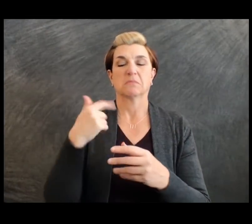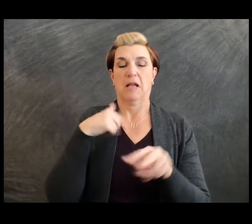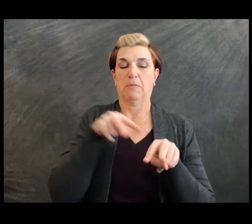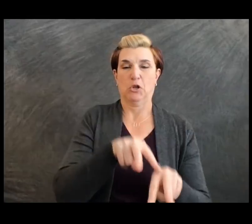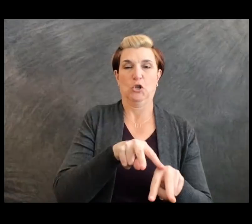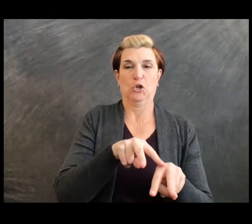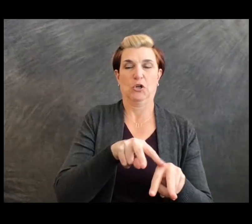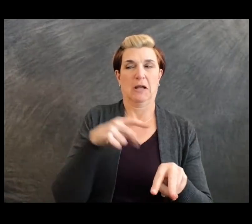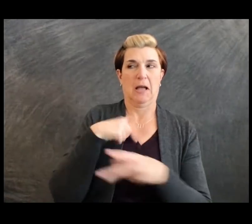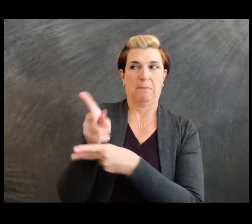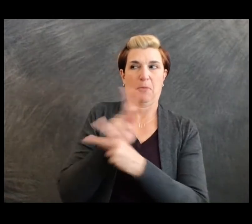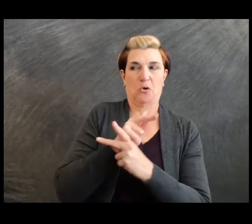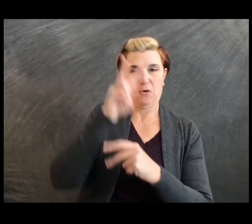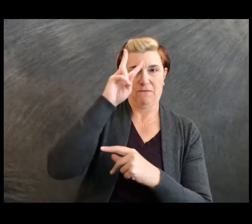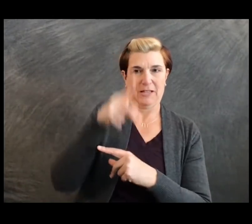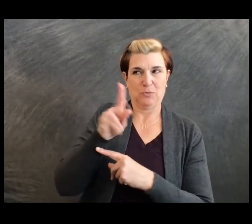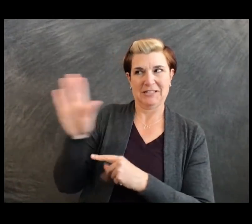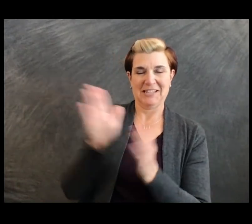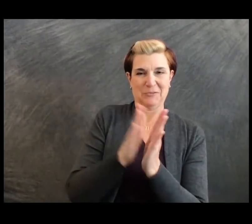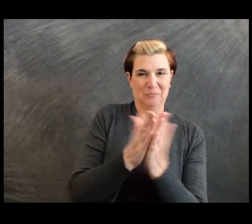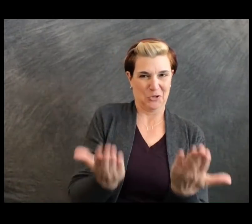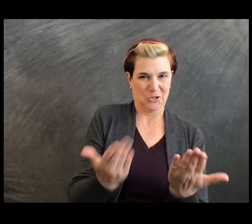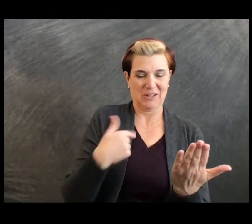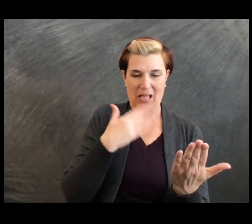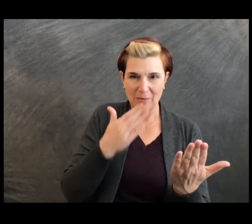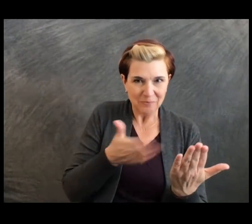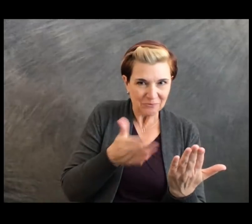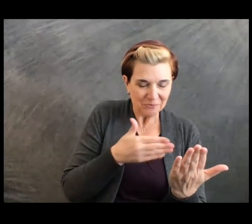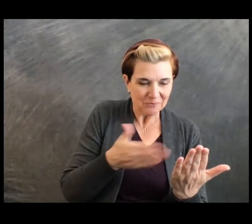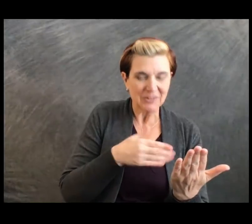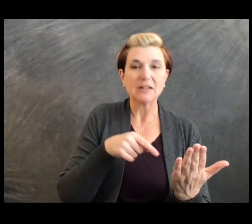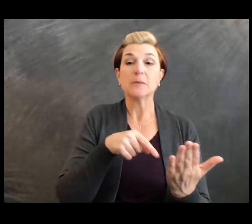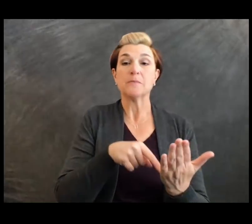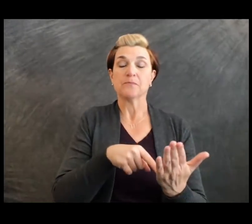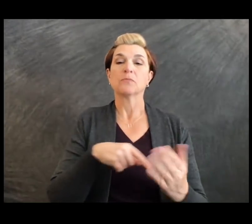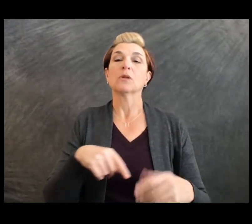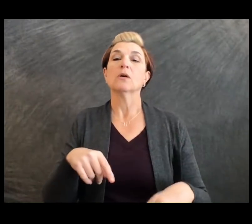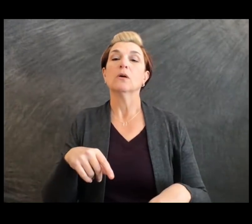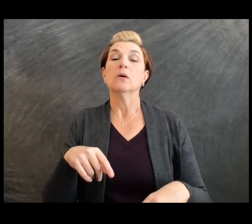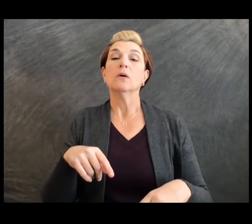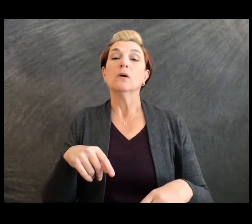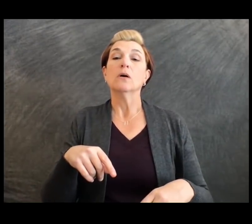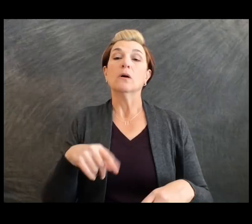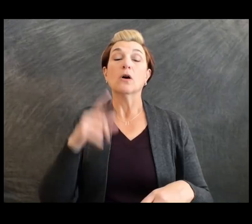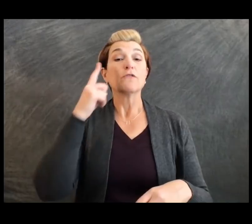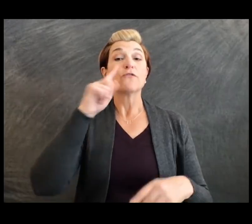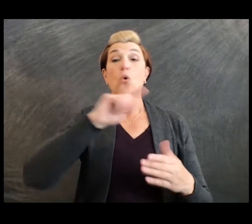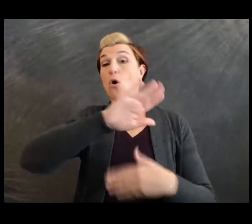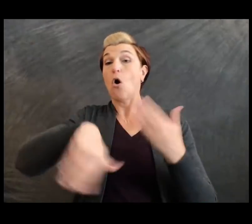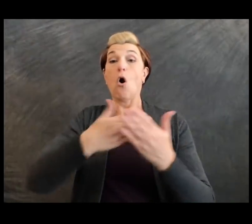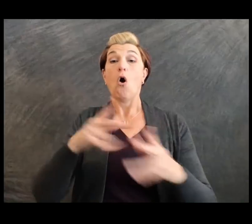this is baseline for everyone in other ways throughout the country but then